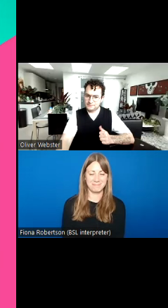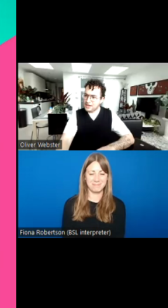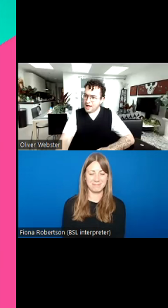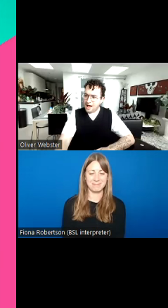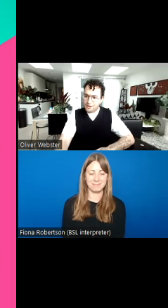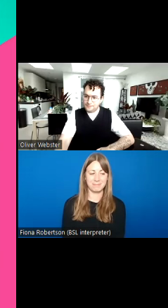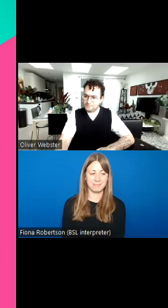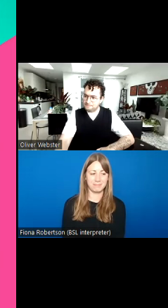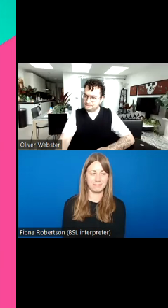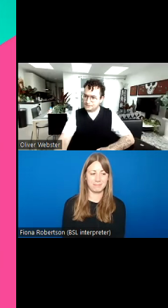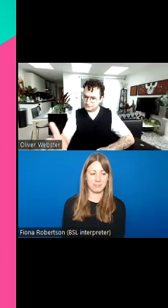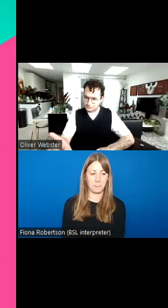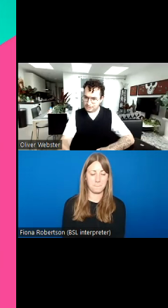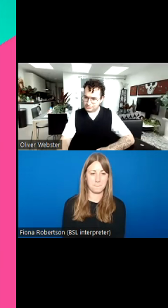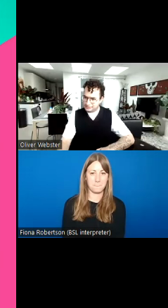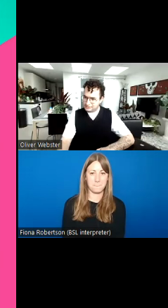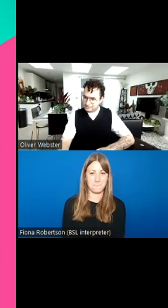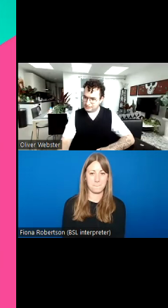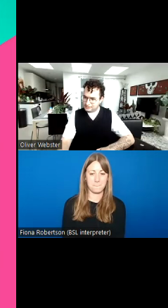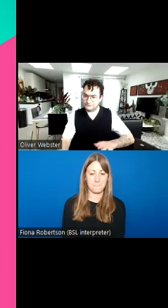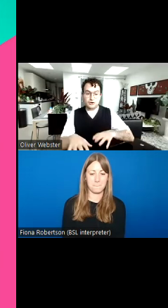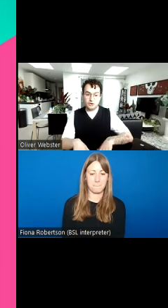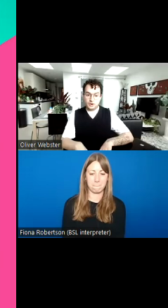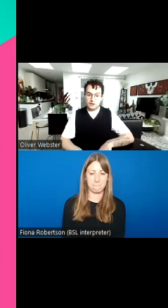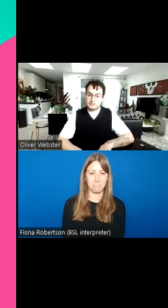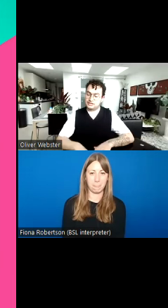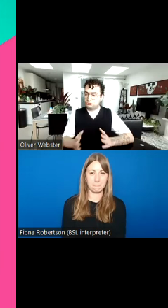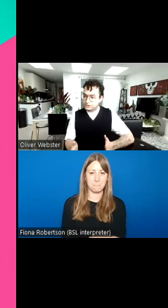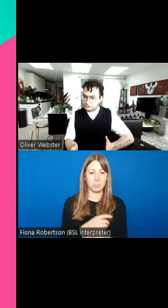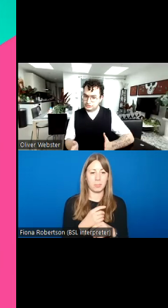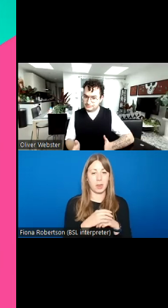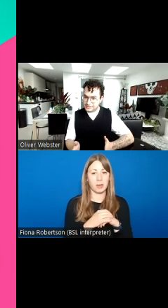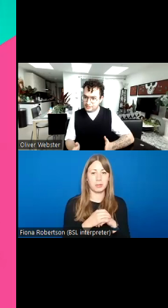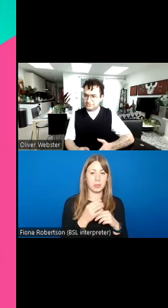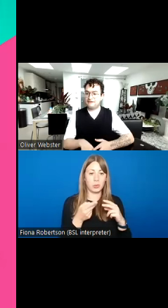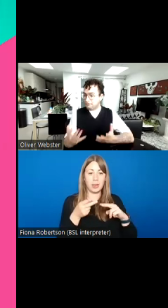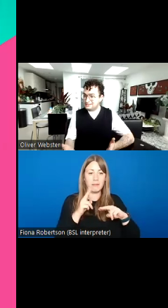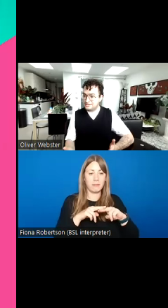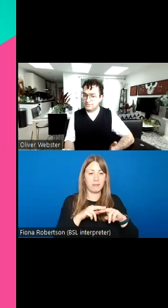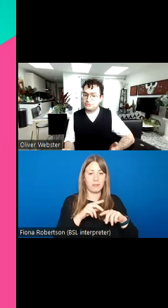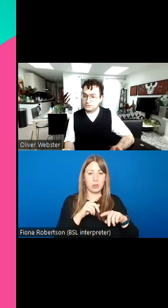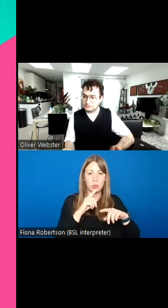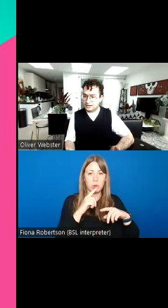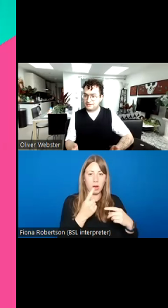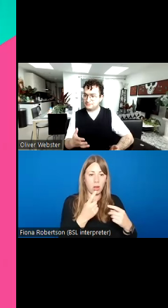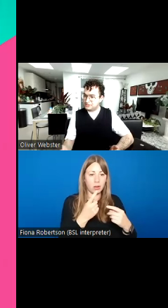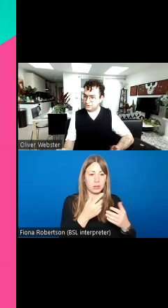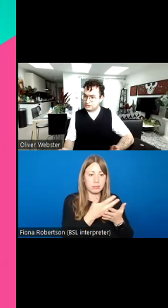Great. Sorry, where was I? If you can't work with the original speaker, then find somebody who does have experience